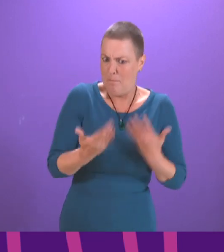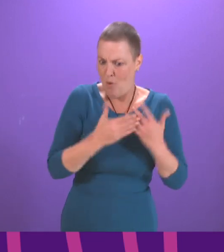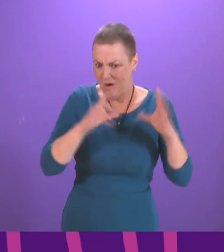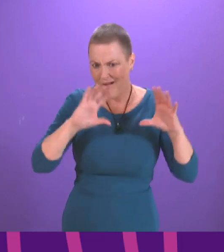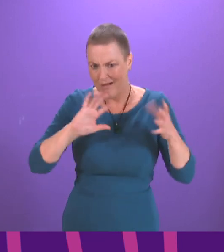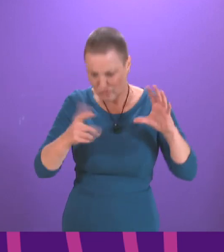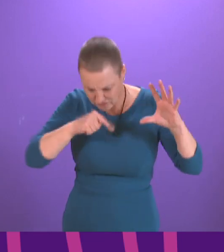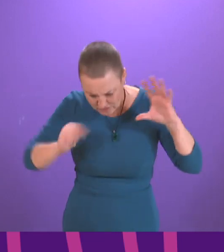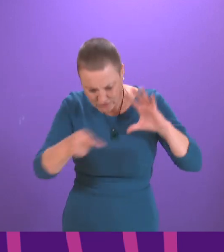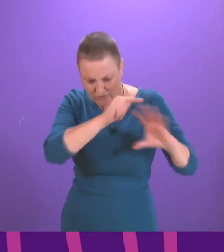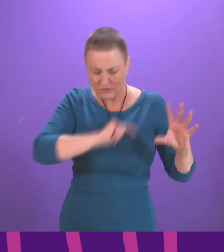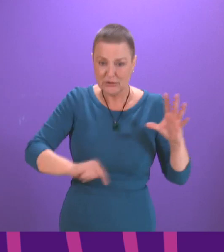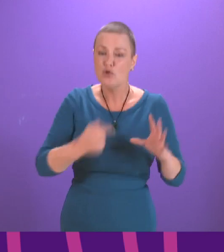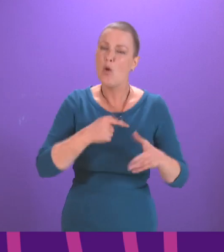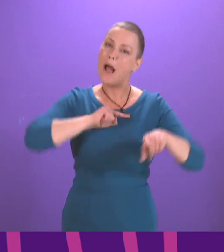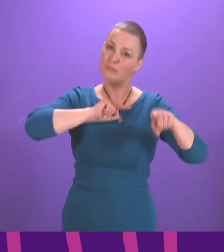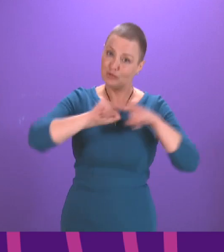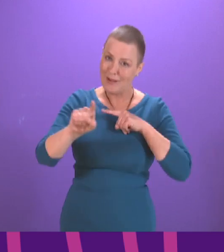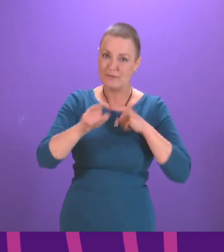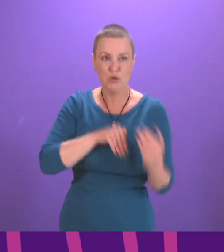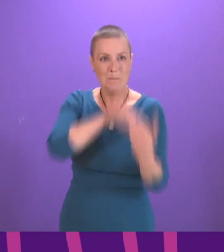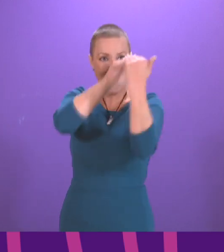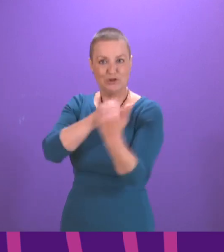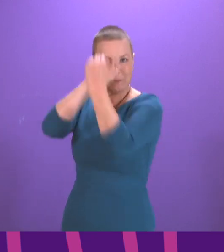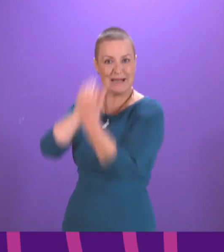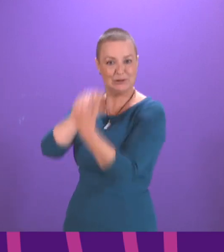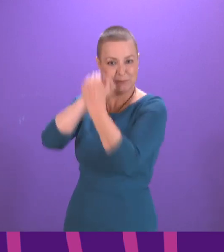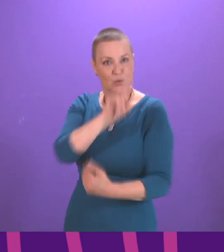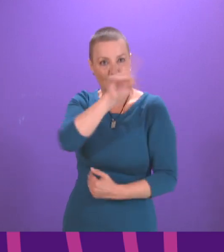We are trying to be proportionate and to give proportionate support, but it is necessary